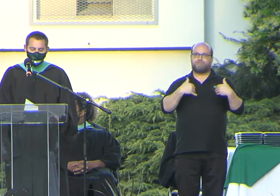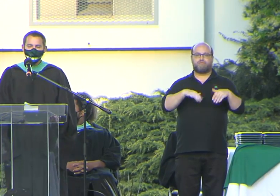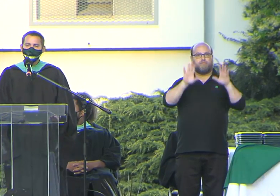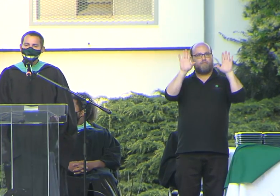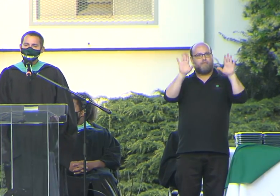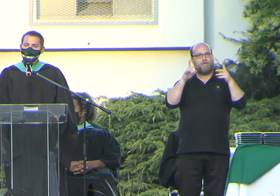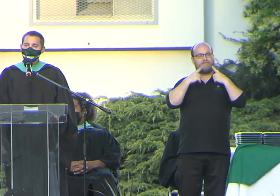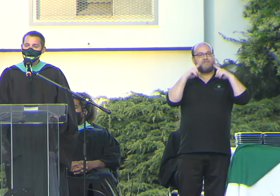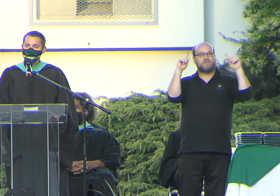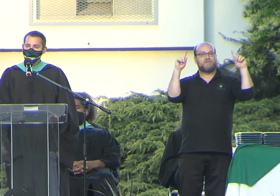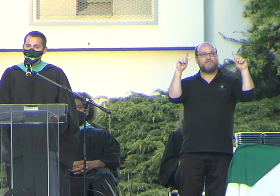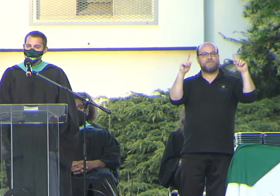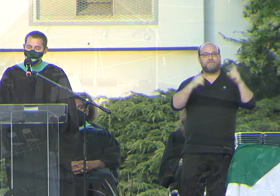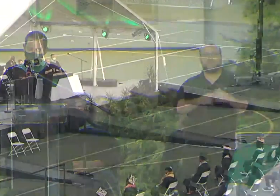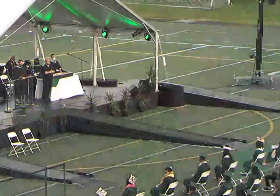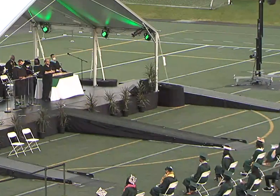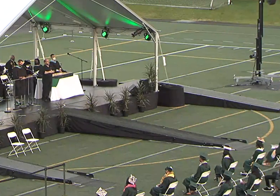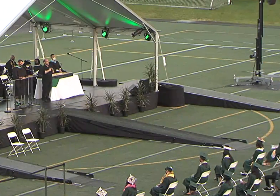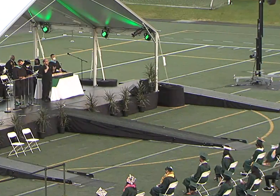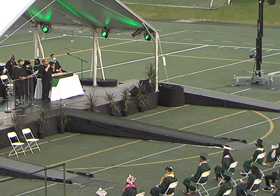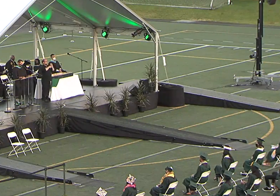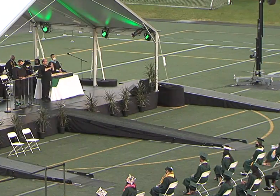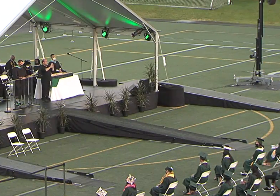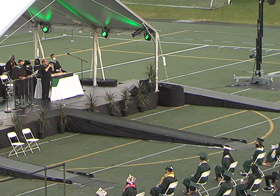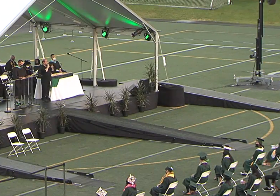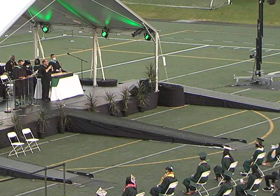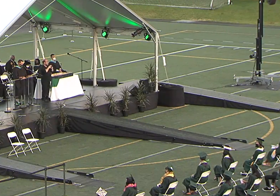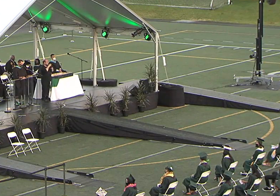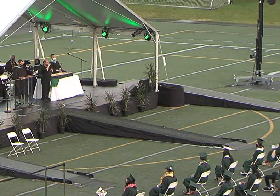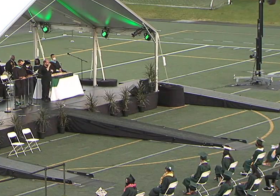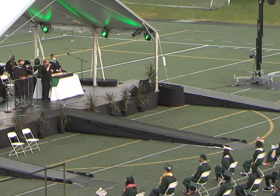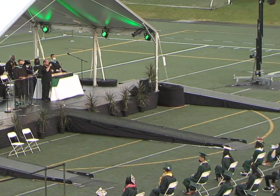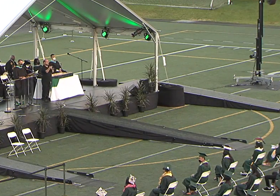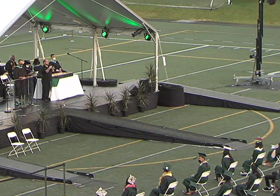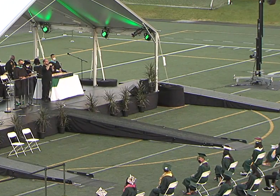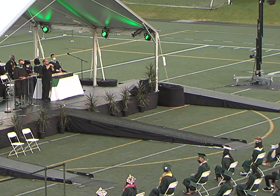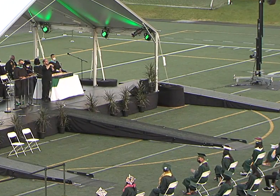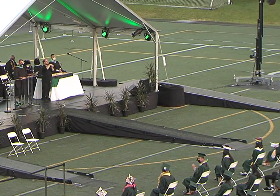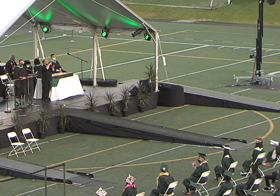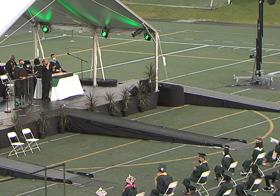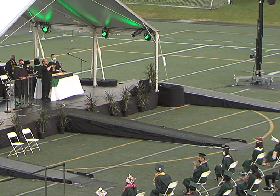Top scholars as I read your name please stand and be recognized. Nathan Louis.